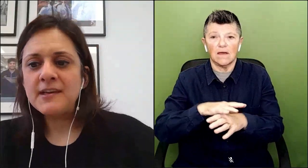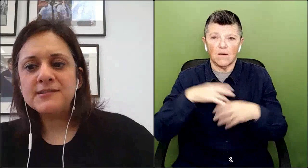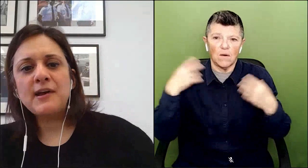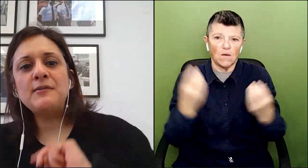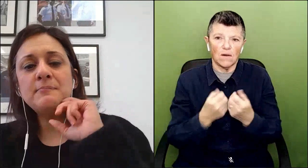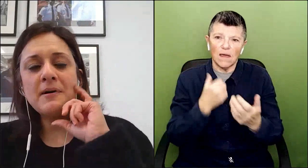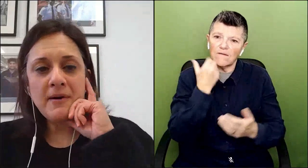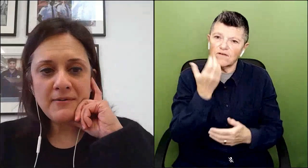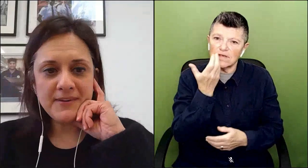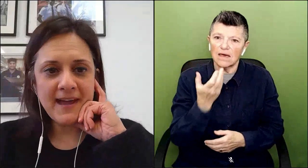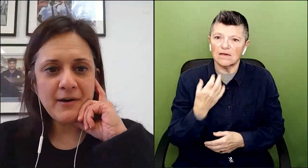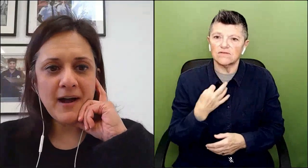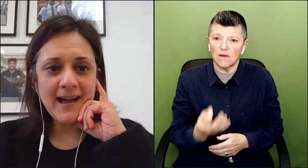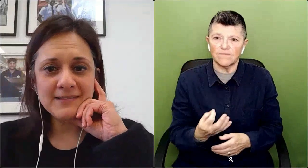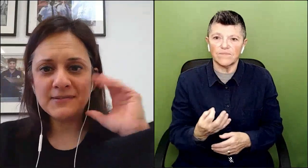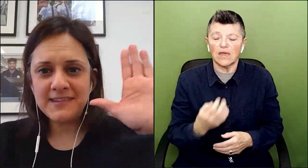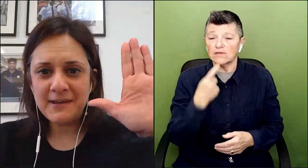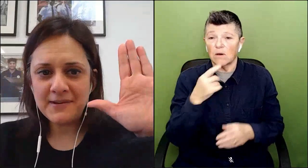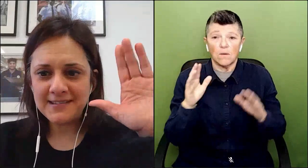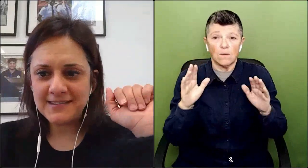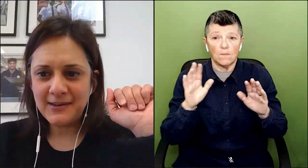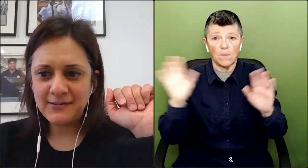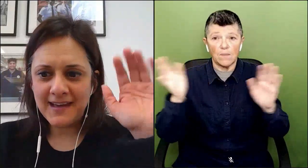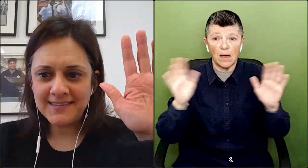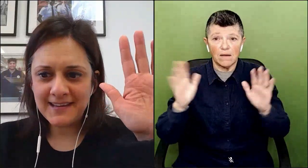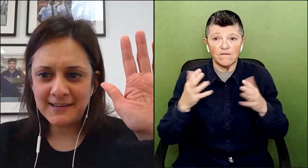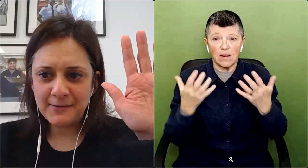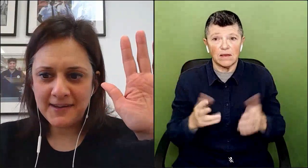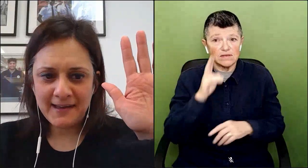So bye-bye for now, and see you again soon, and thank you again.